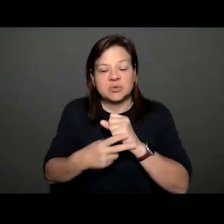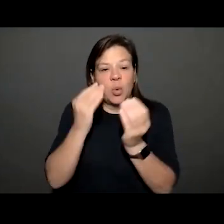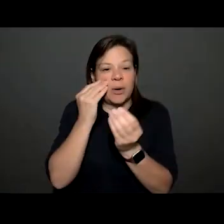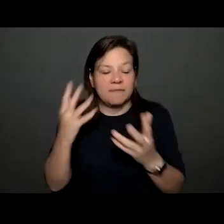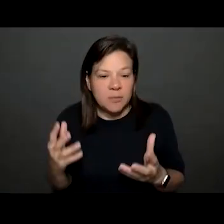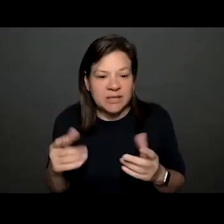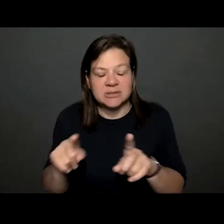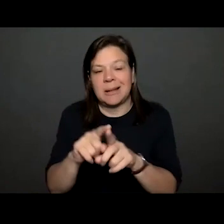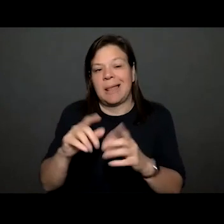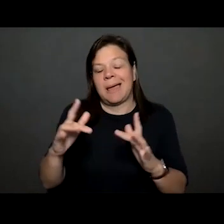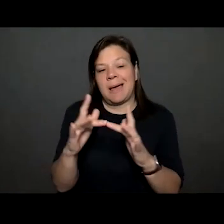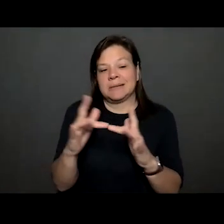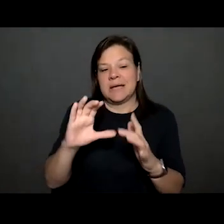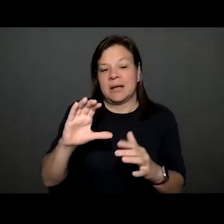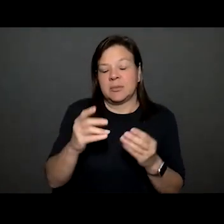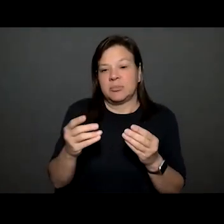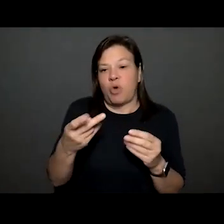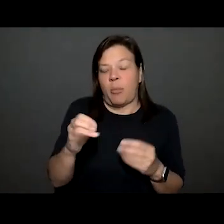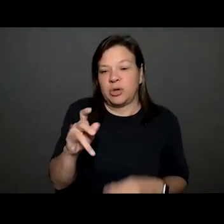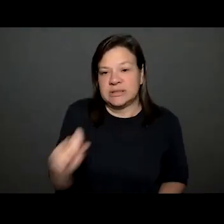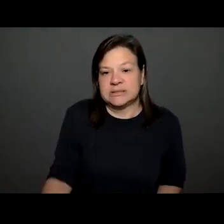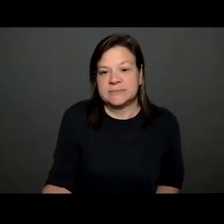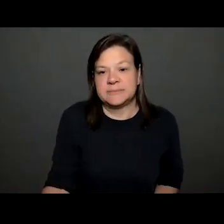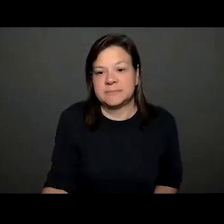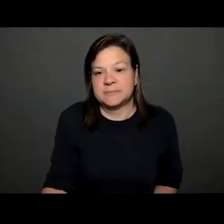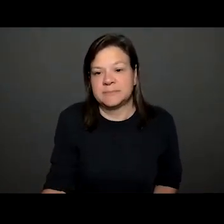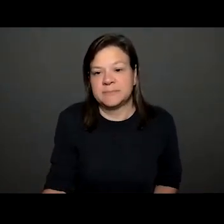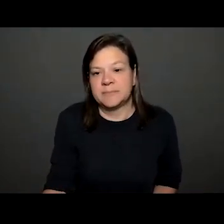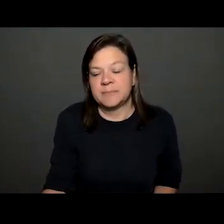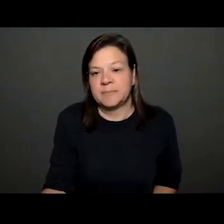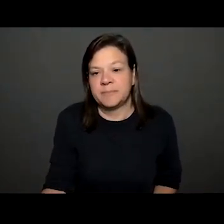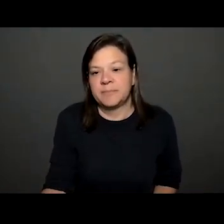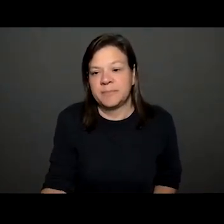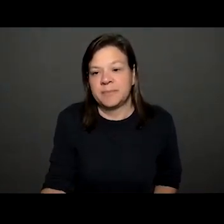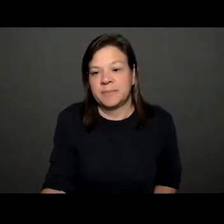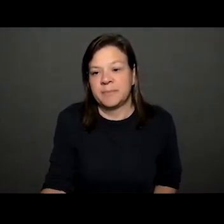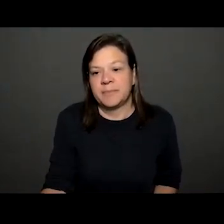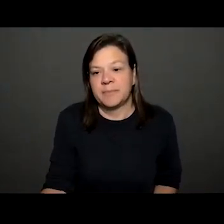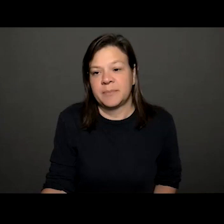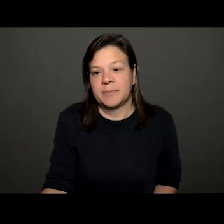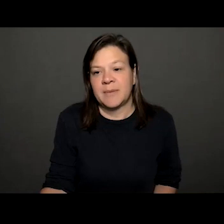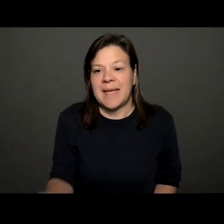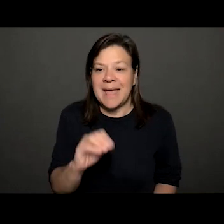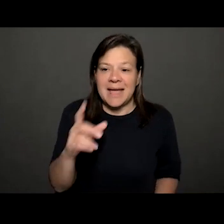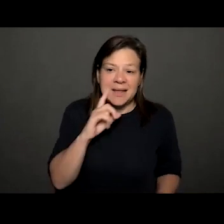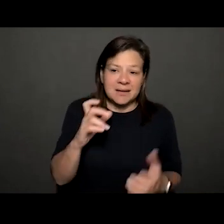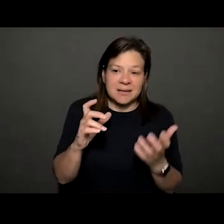AND WE ALSO ALREADY KNOW THAT WITH OUR SUMMER CAMP OBJECT WE'RE GOING TO ASSOCIATE WITH IT WITH CONTACTS.